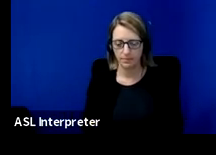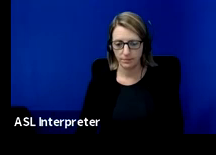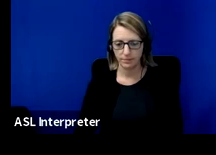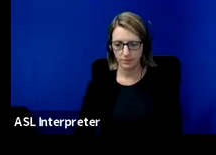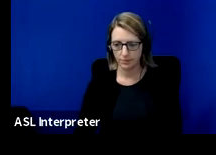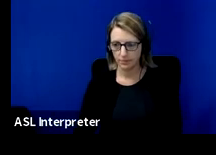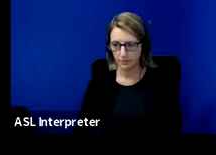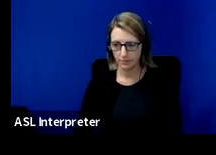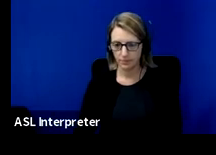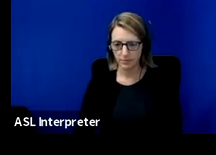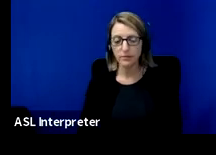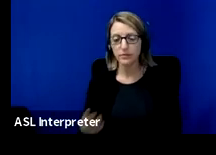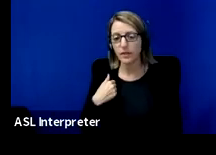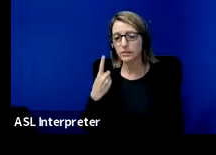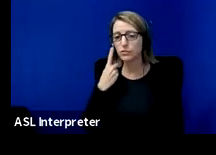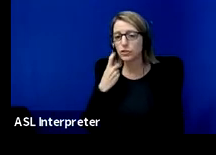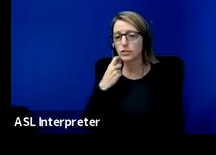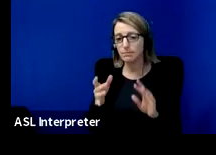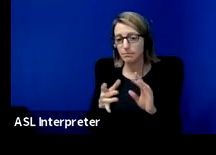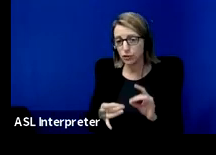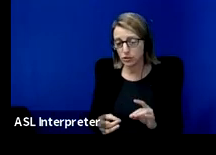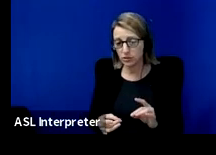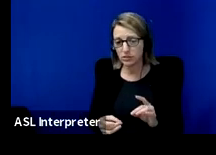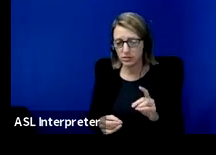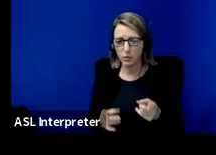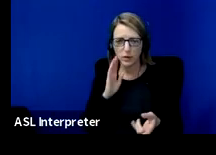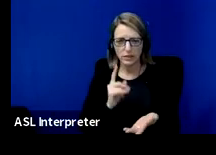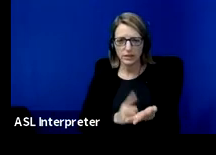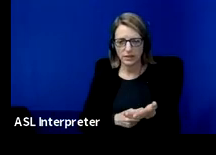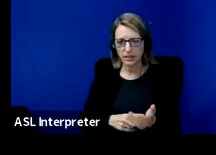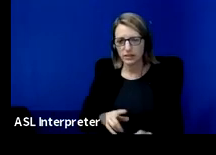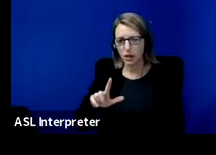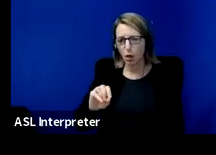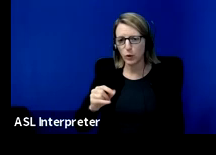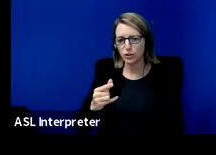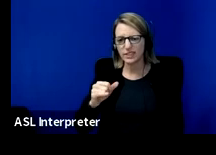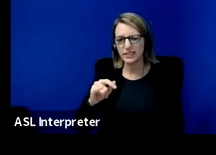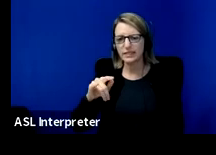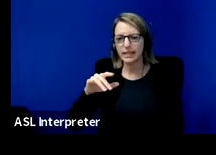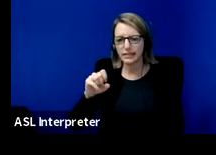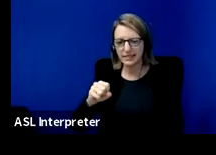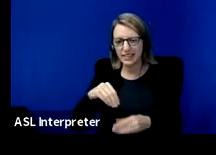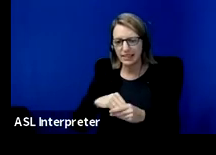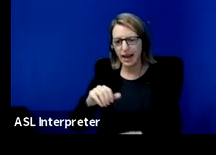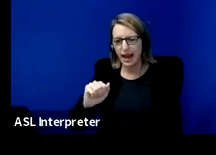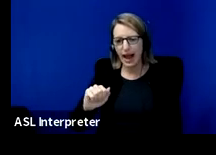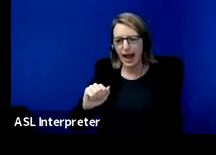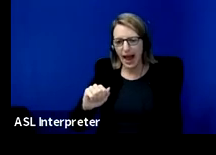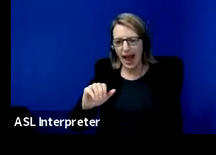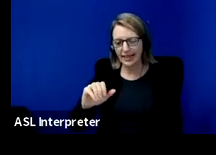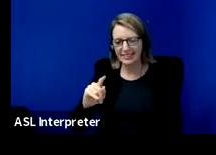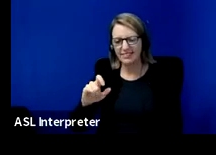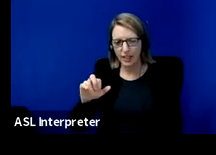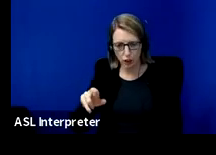ESD 112-- Kristina Wambold: As a just mentioned, we're going to go into the logistics and activator, which will do the activator in just a second, we kind of went through the logistics just now.